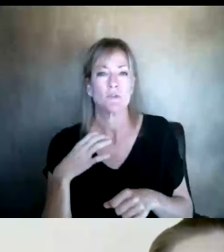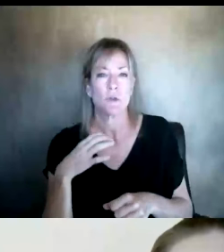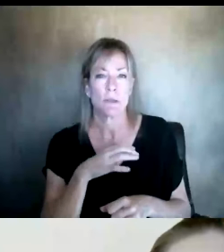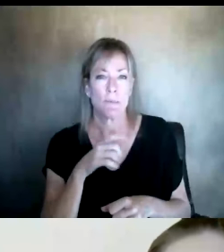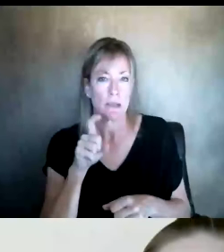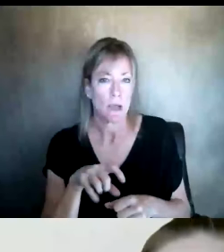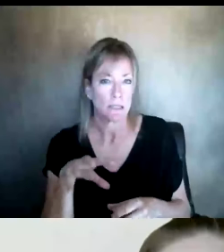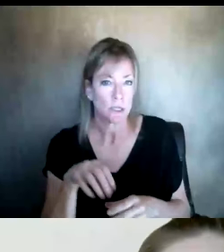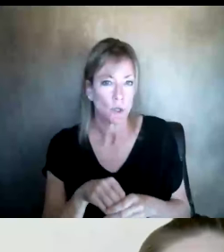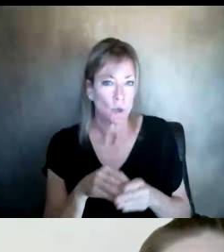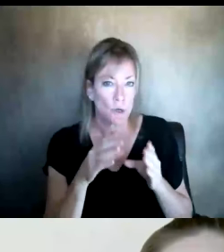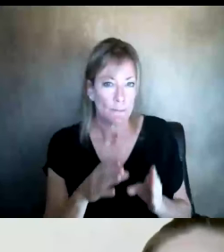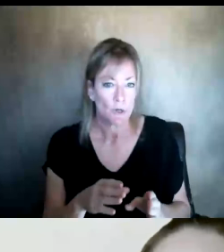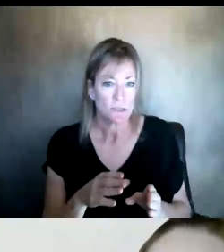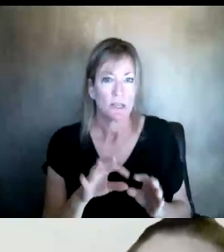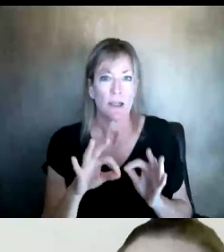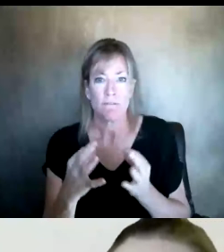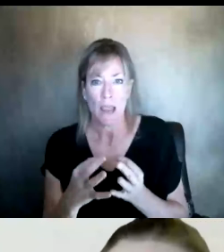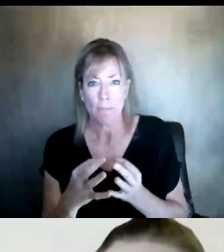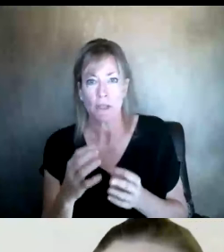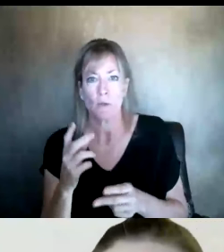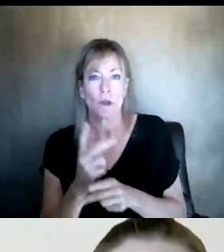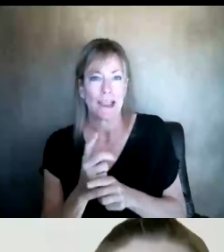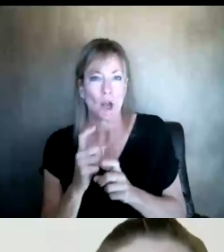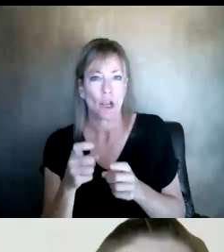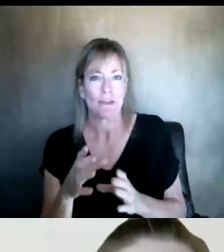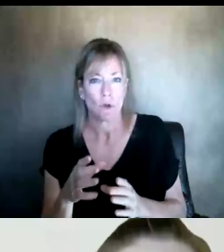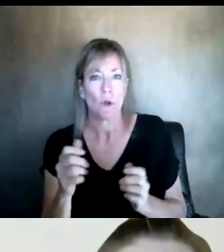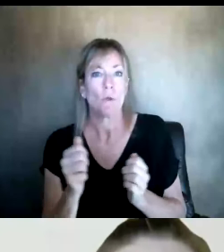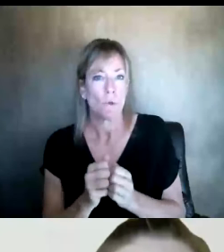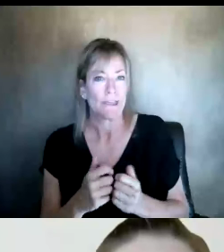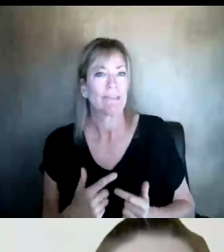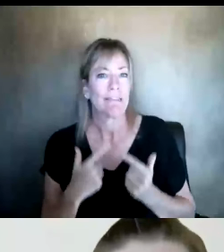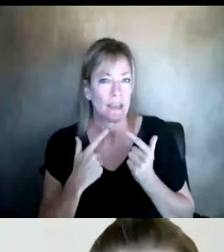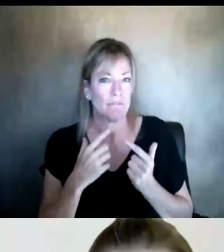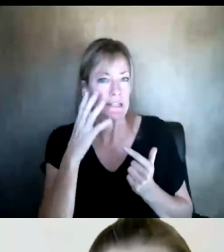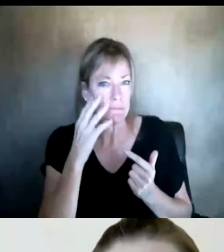AN INDIVIDUAL A CARE GIVER WITH LIVED EXPERIENCE.